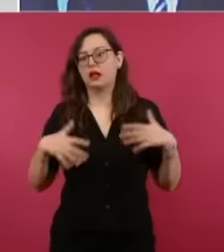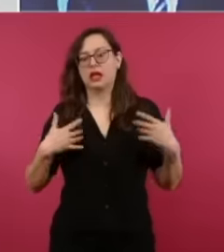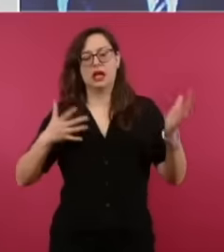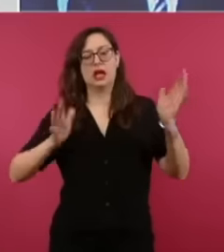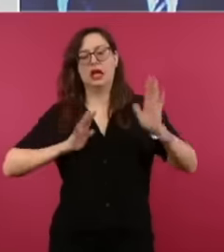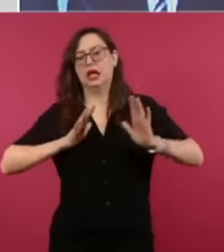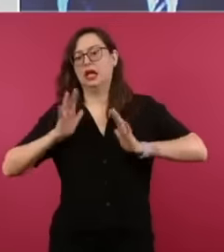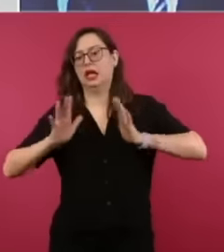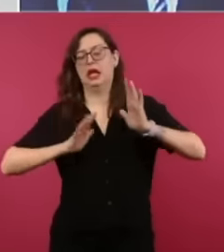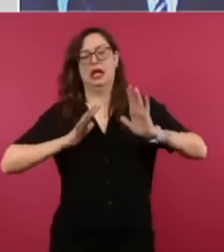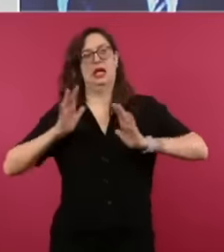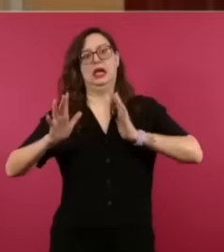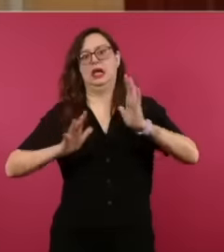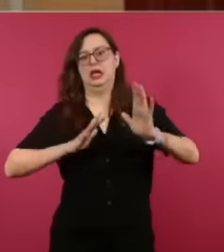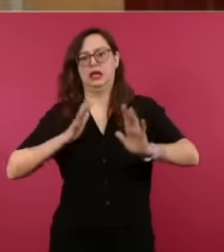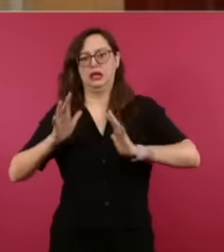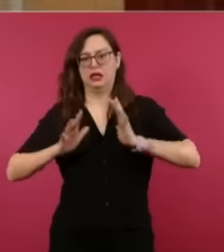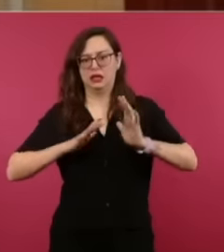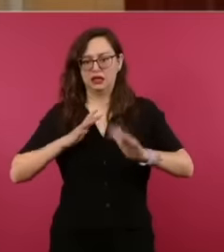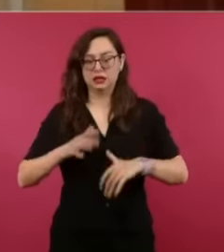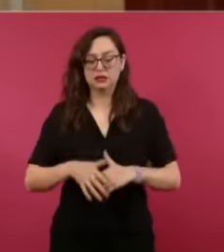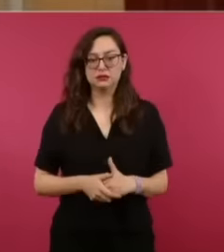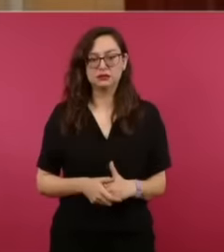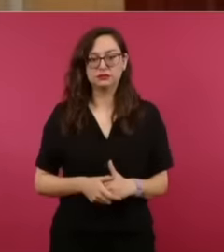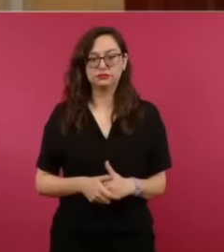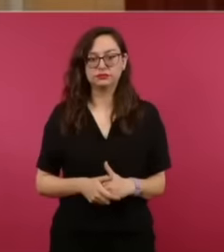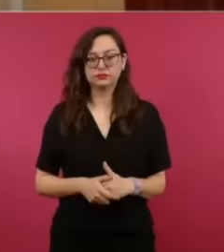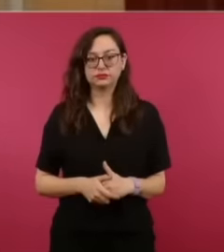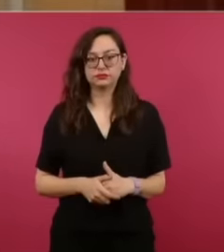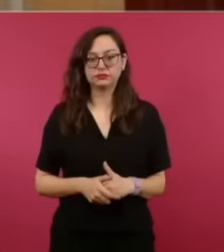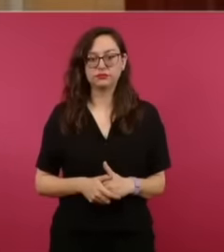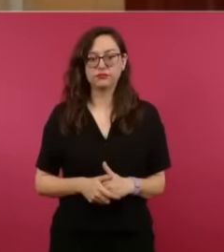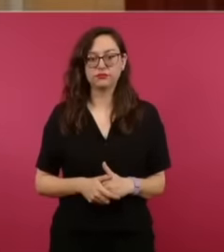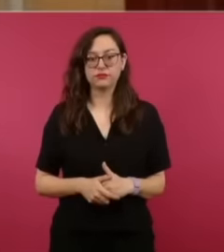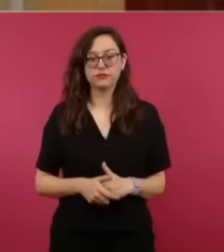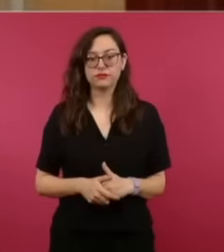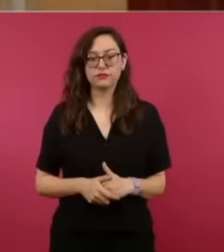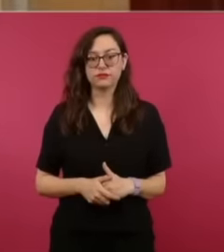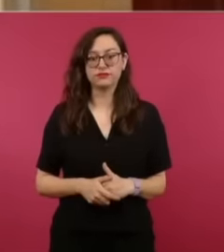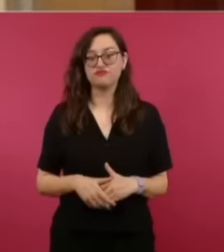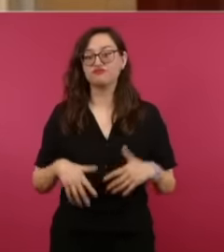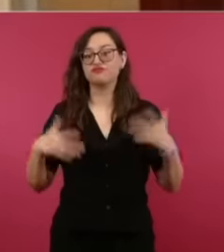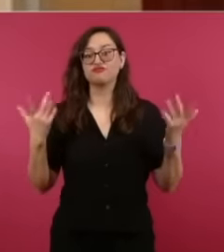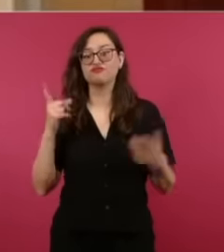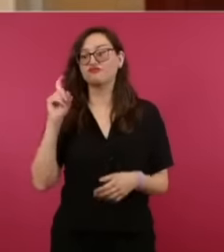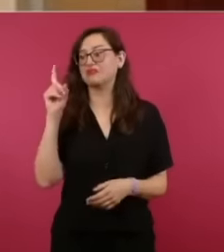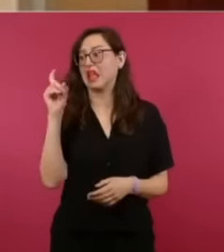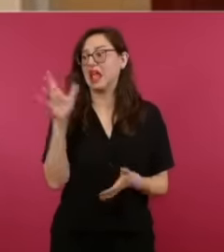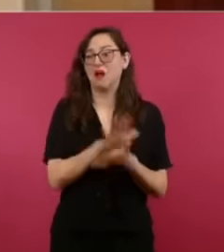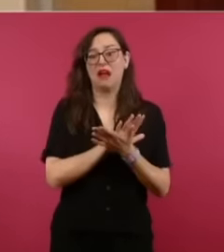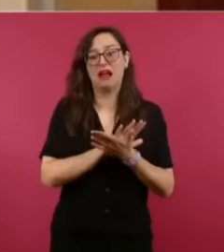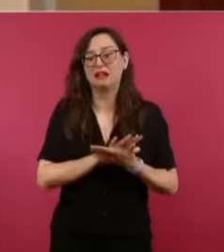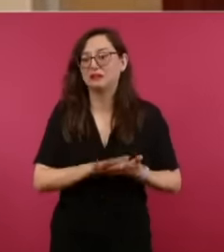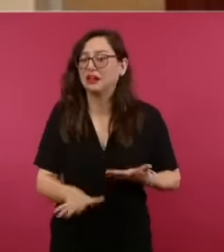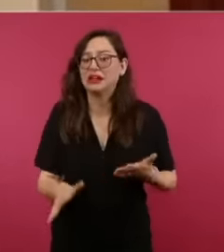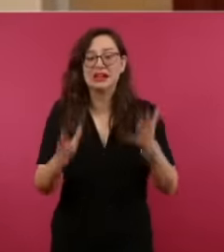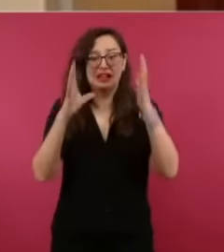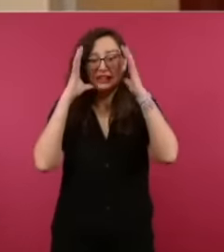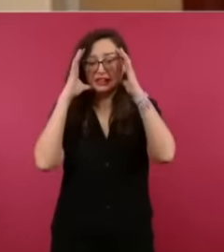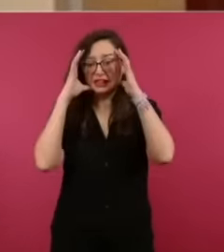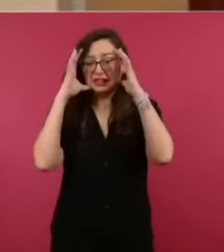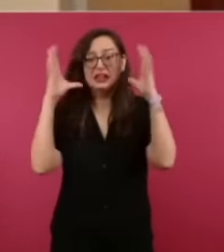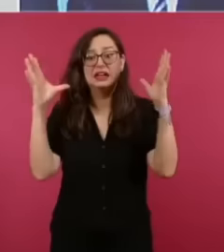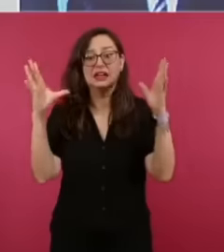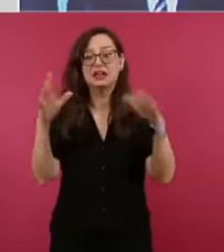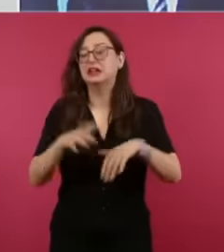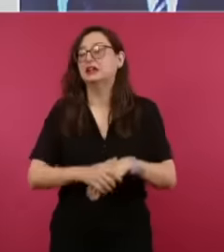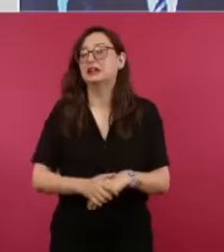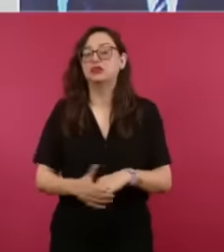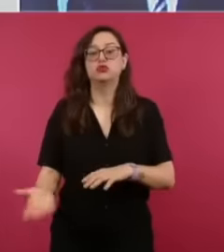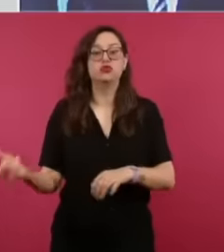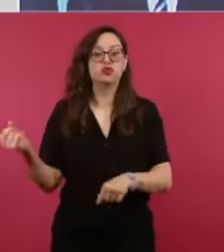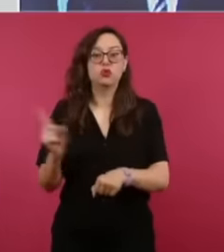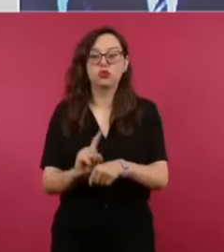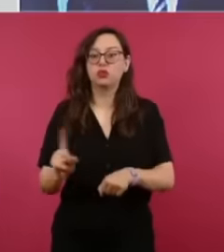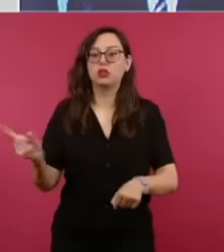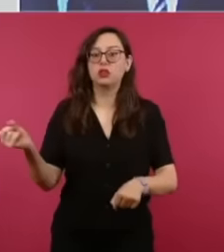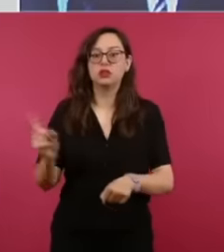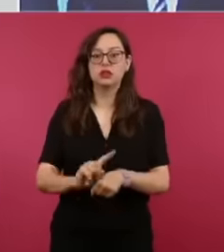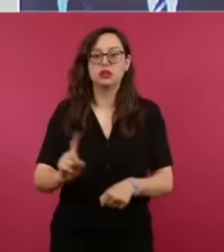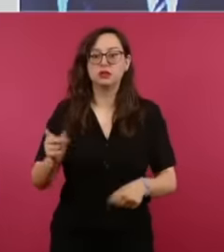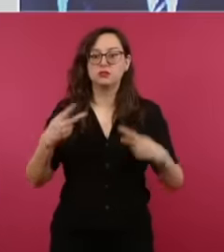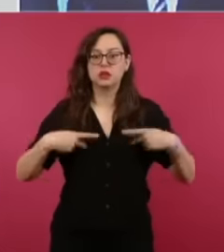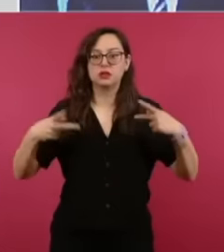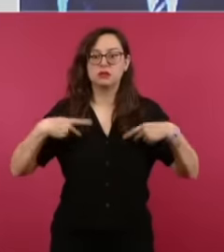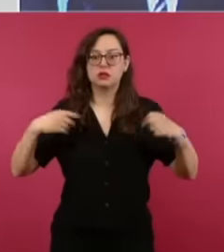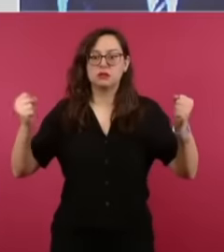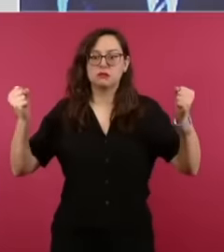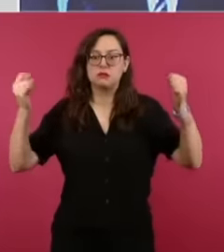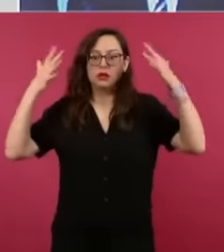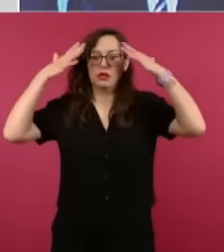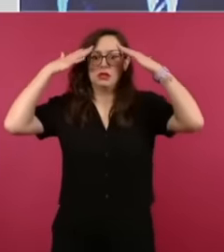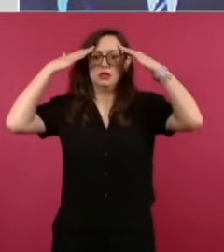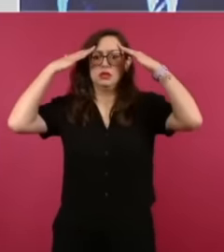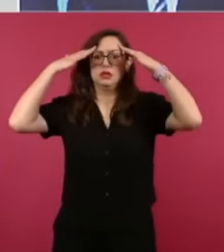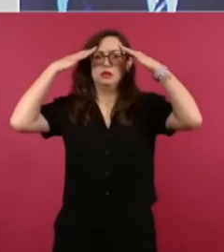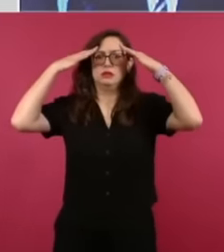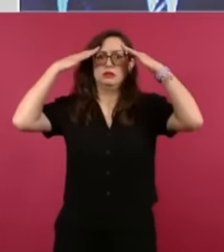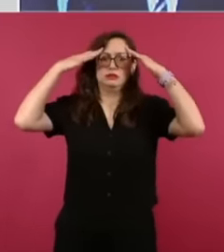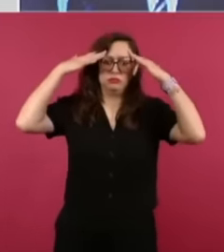Tlagua we are going to run out of water and imagine how people end up I am not